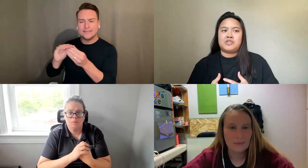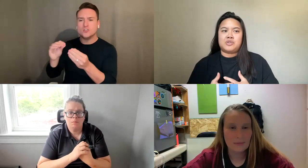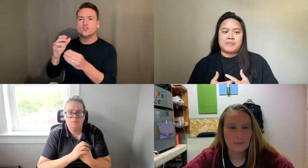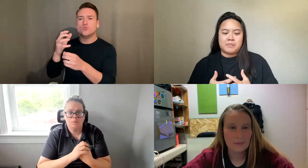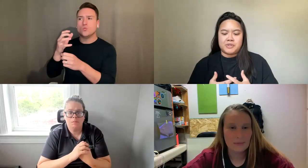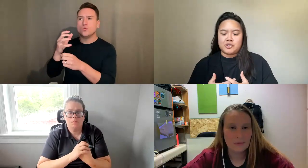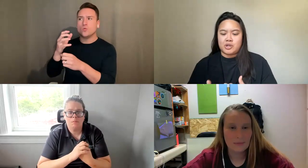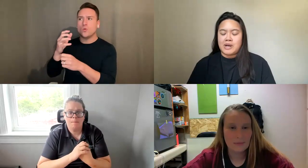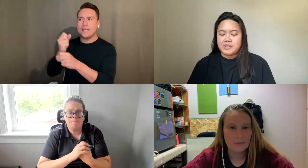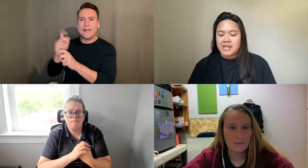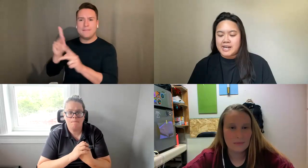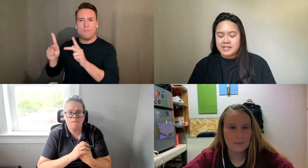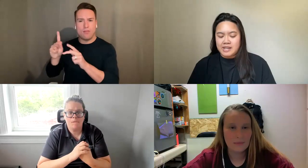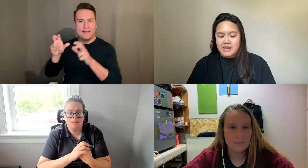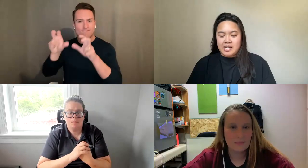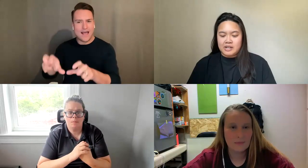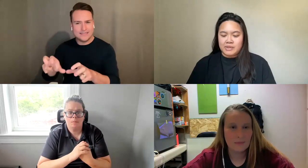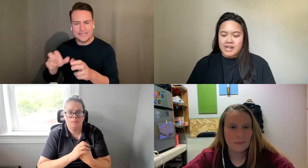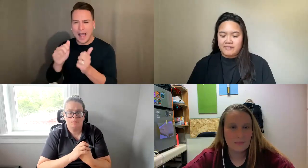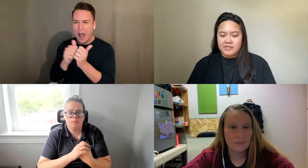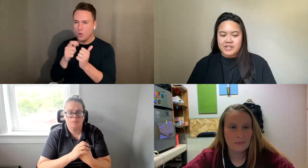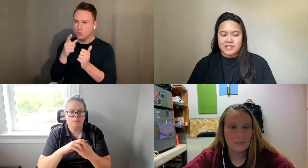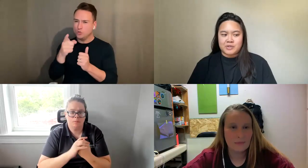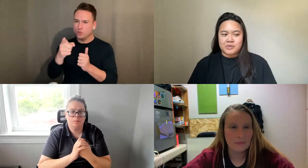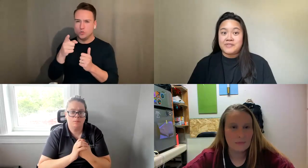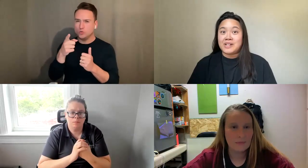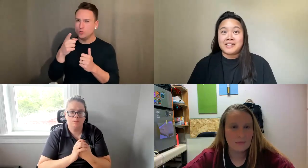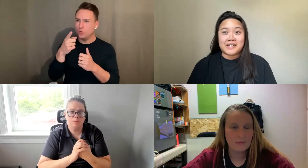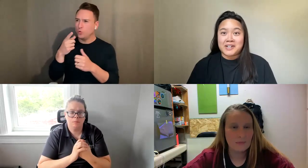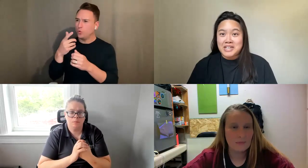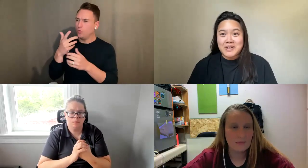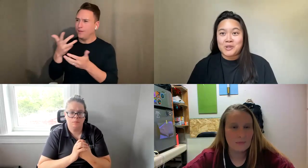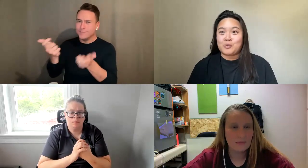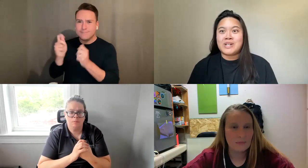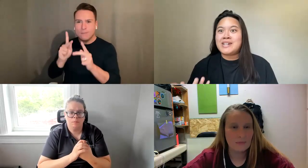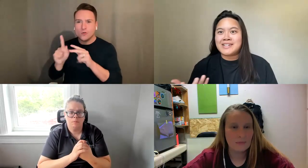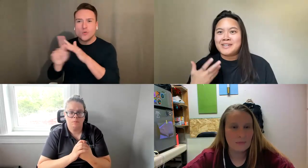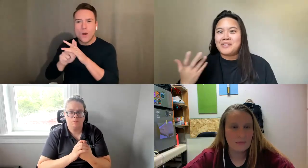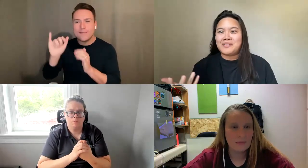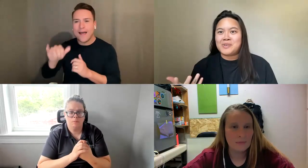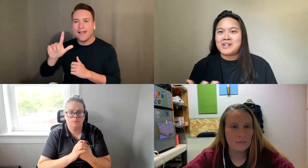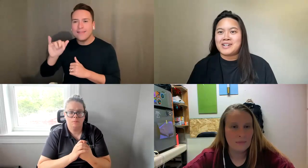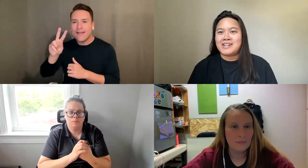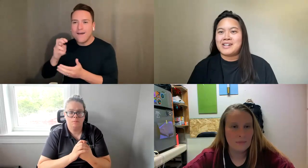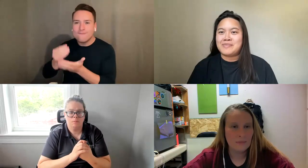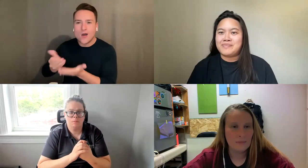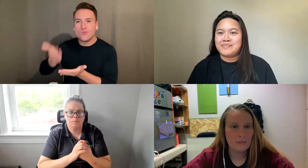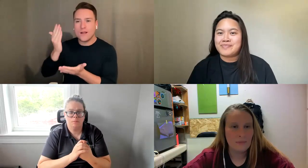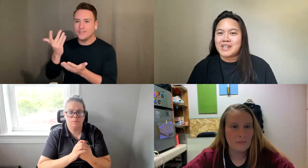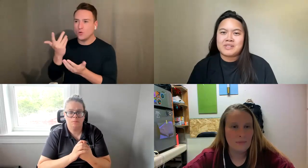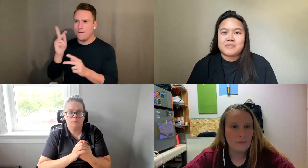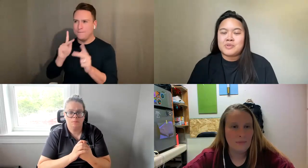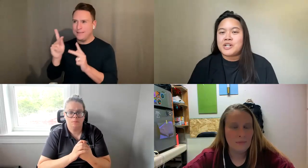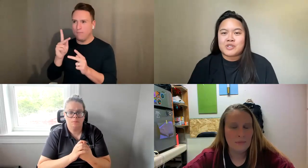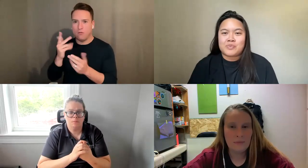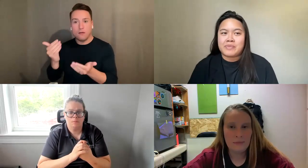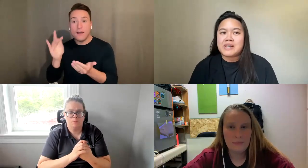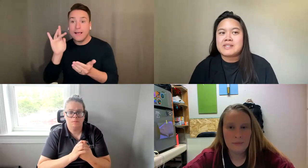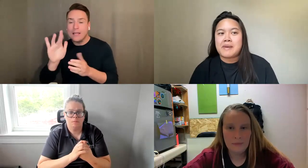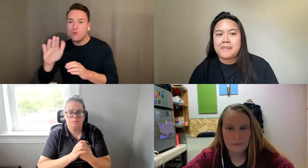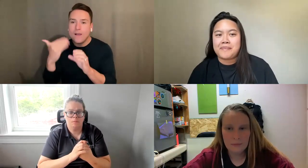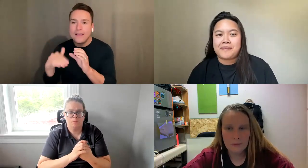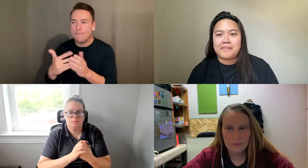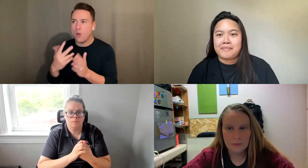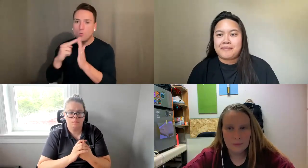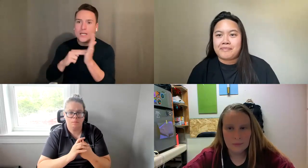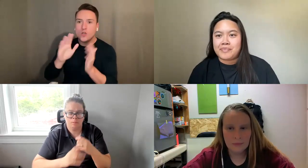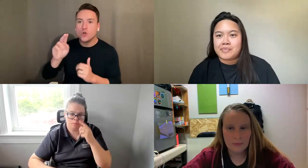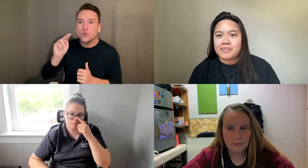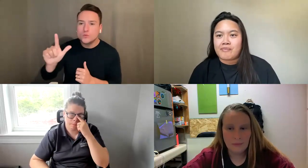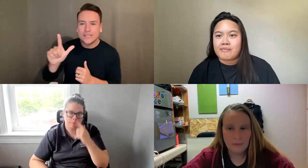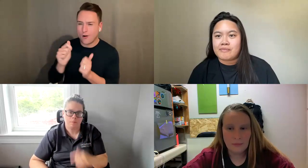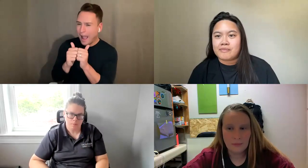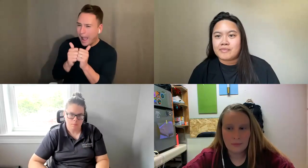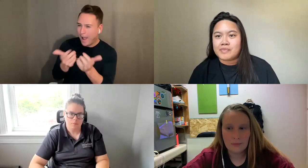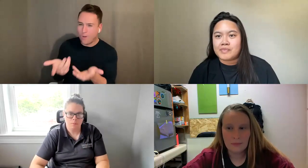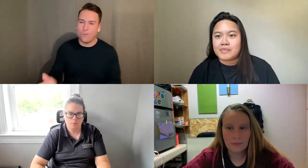How did you get people to show up or even read one of your newsletters or pamphlets?